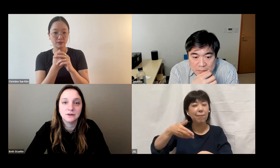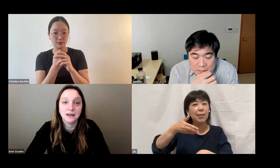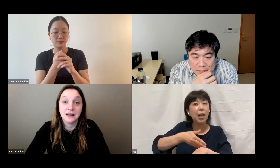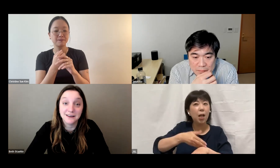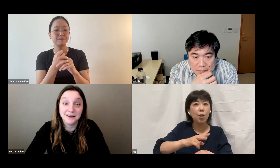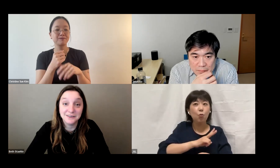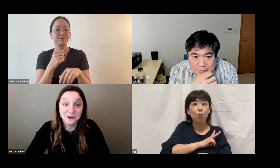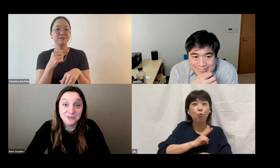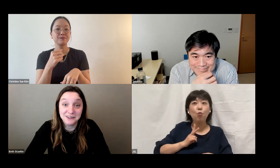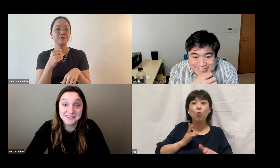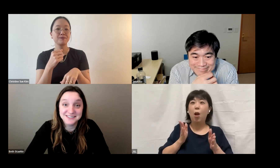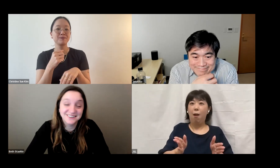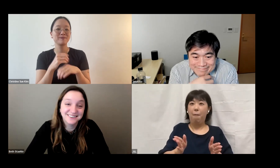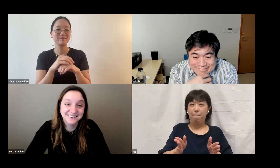and I got nervous.